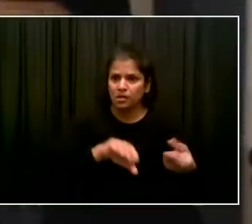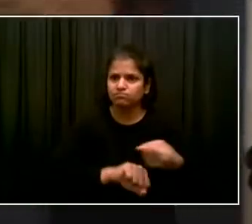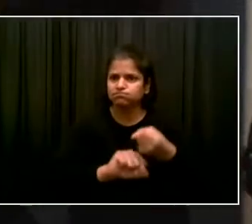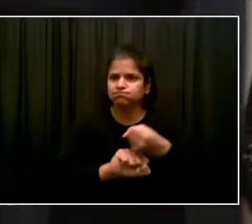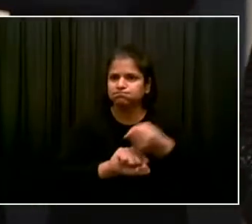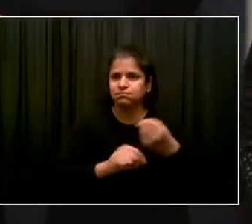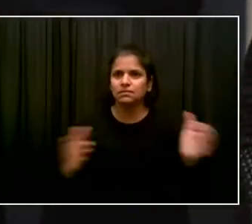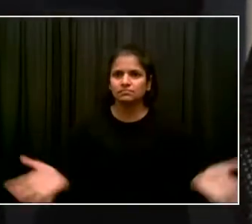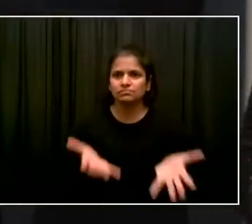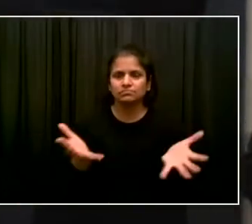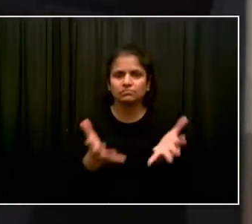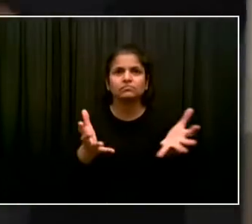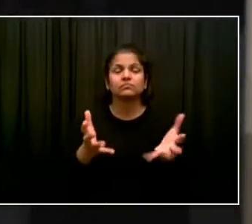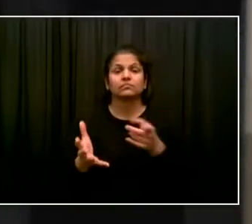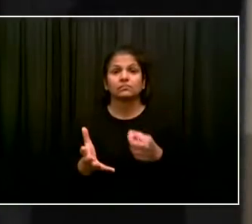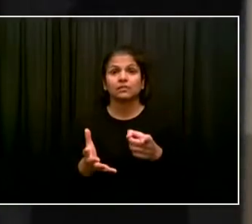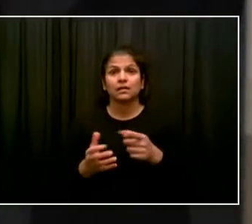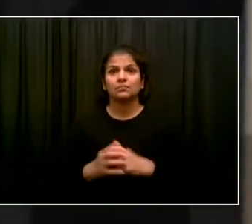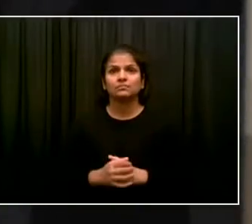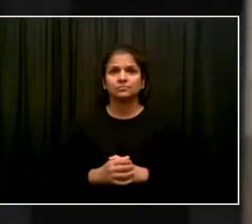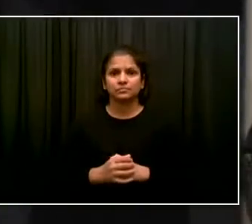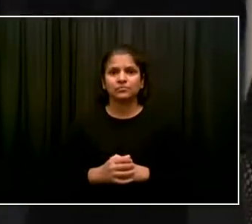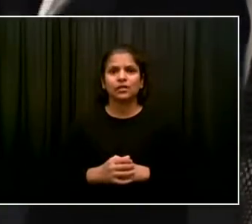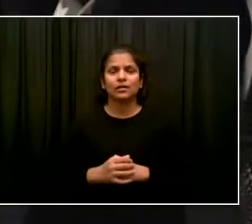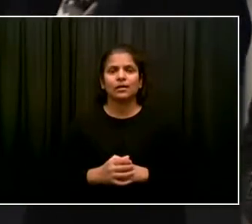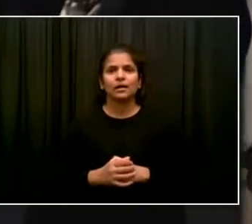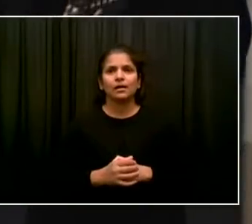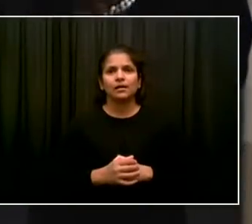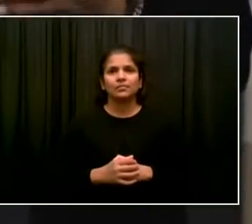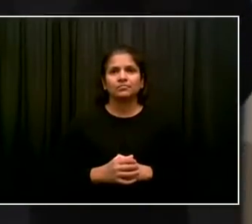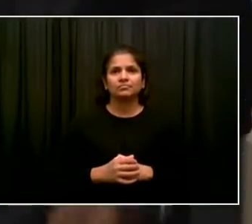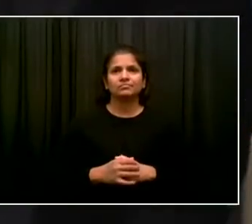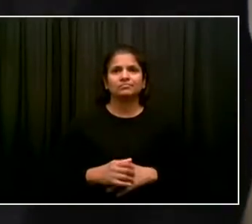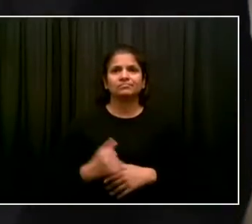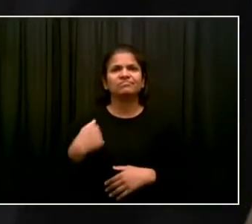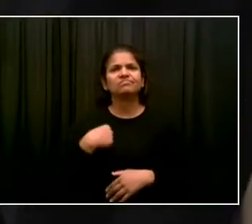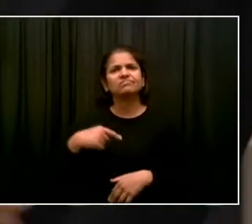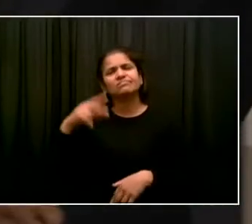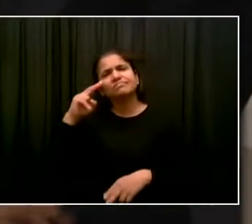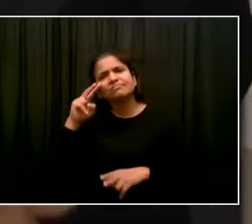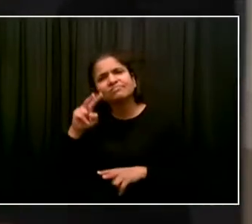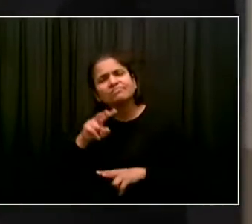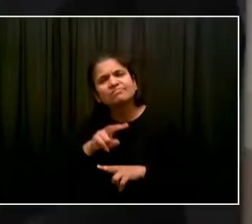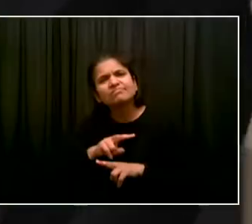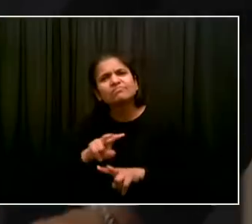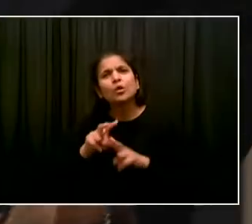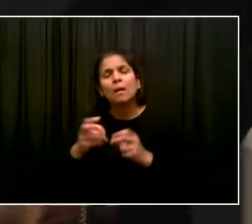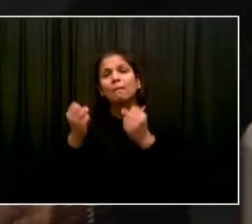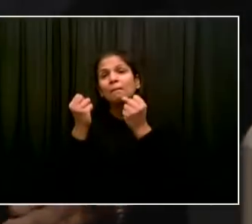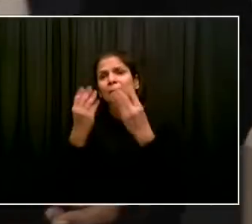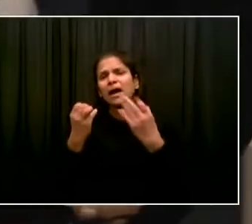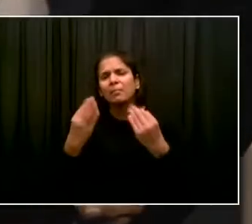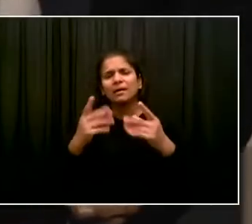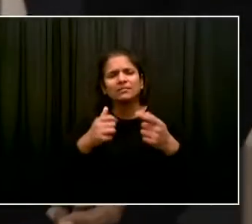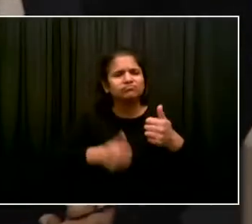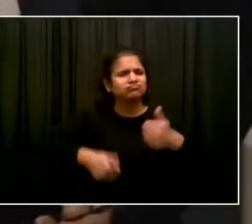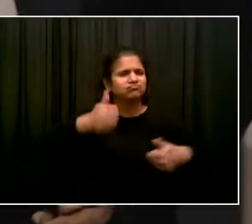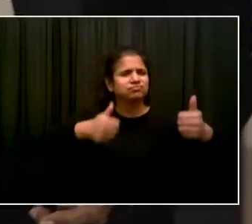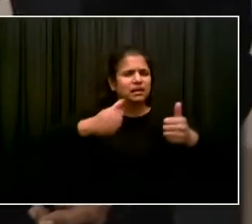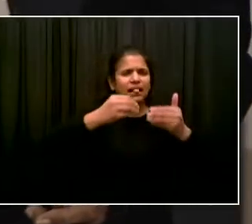BECAME UNIONIZED. BUT HEARING FROM